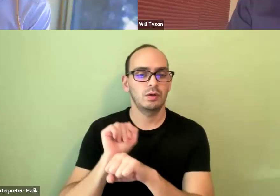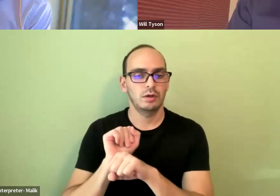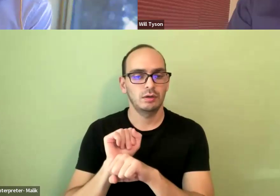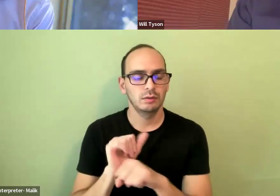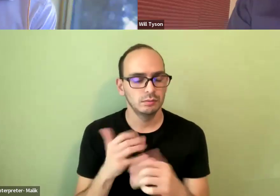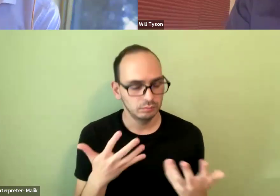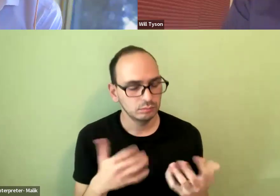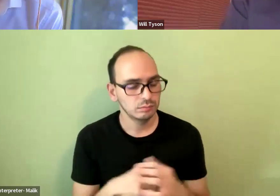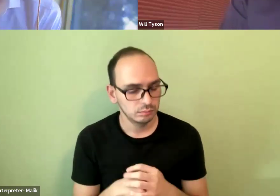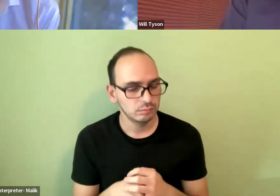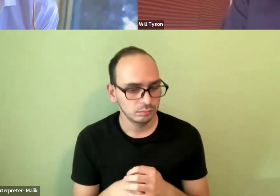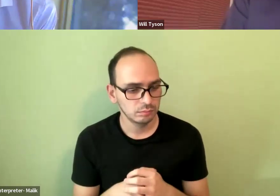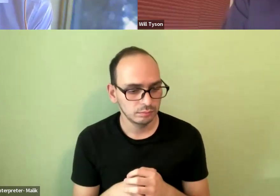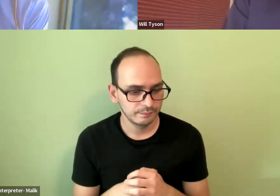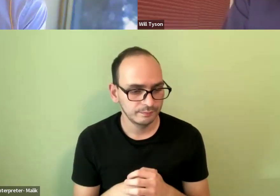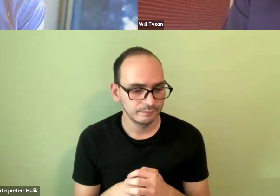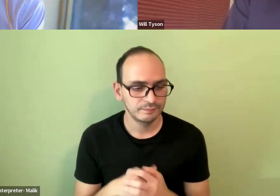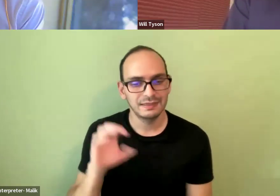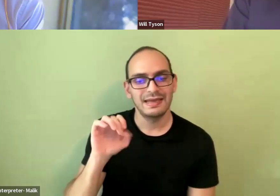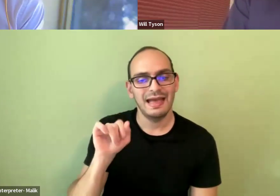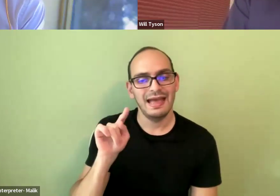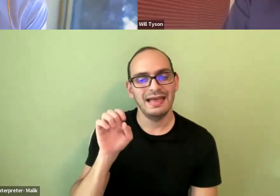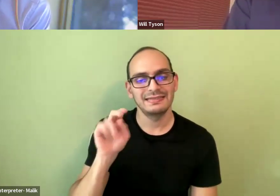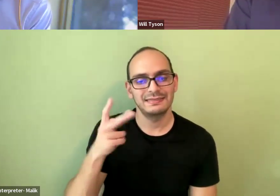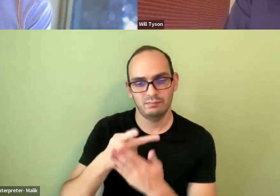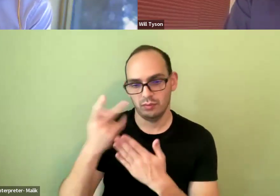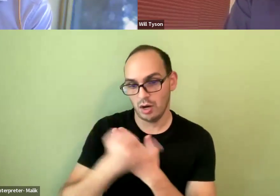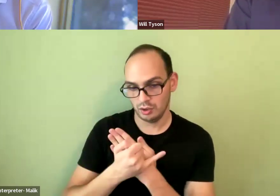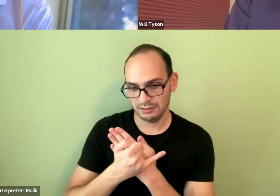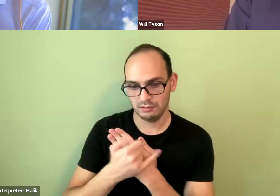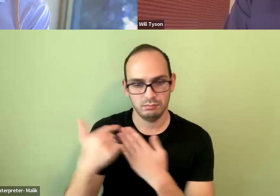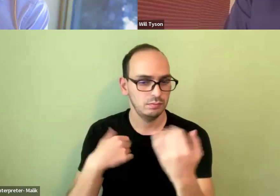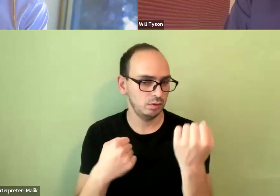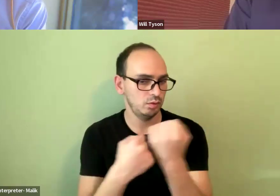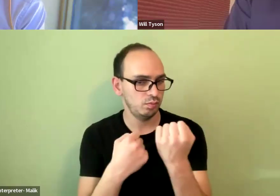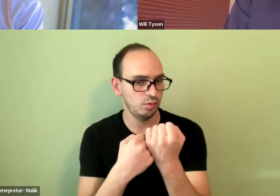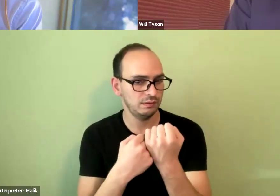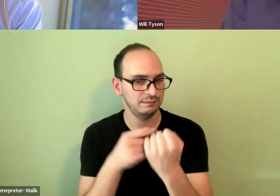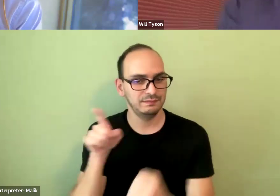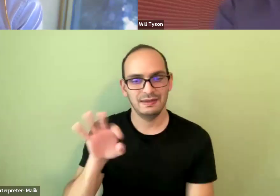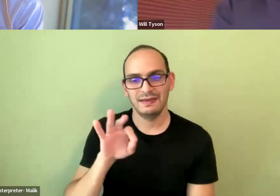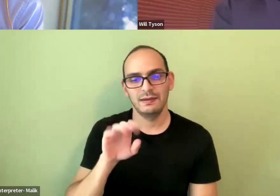Sure you know the S-STEM program project I am supporting at feather River College.